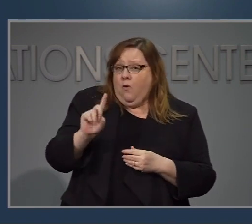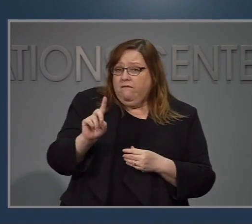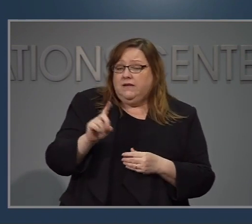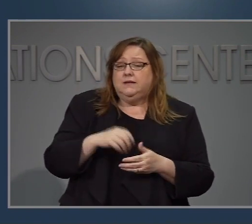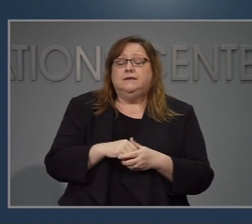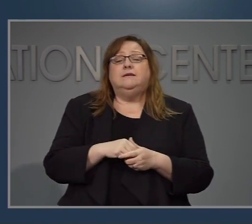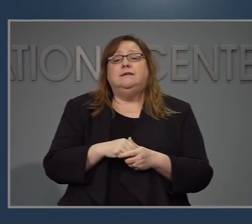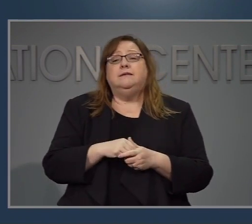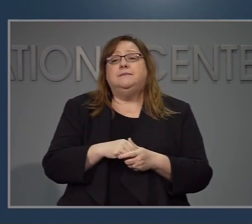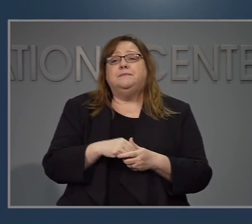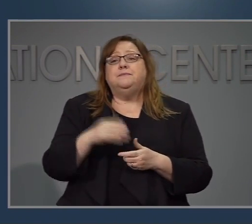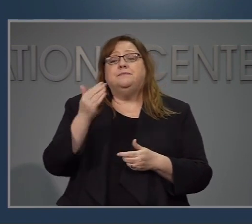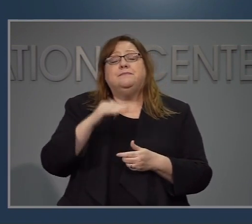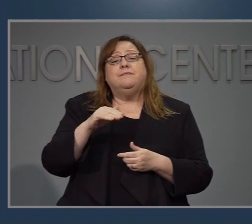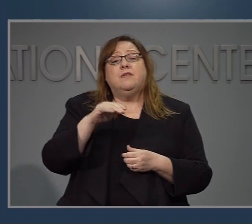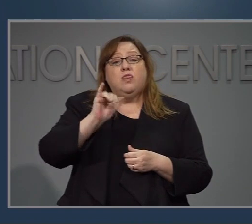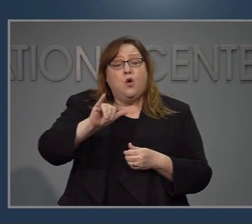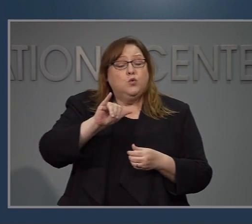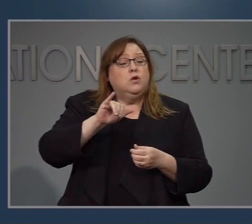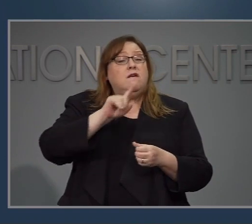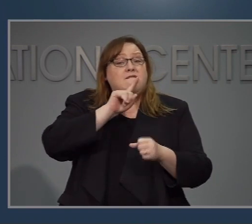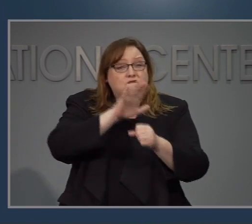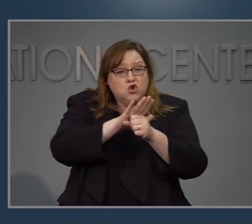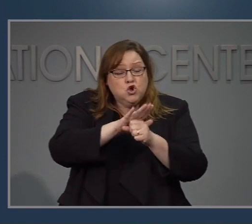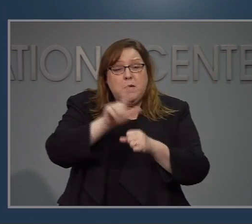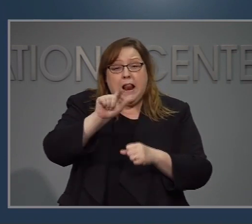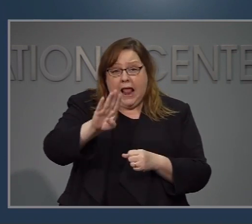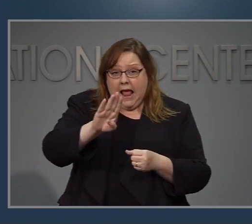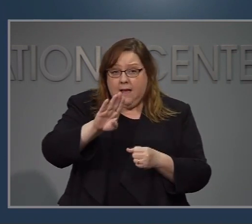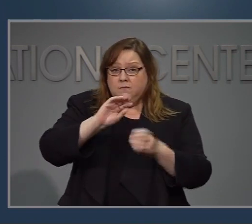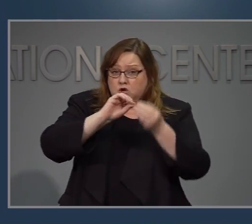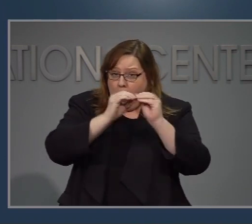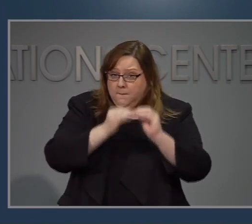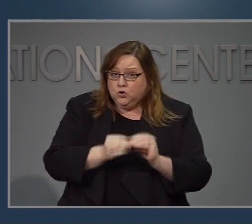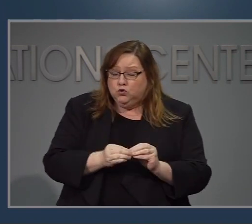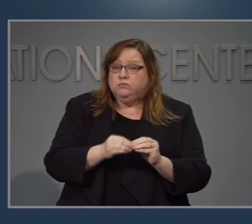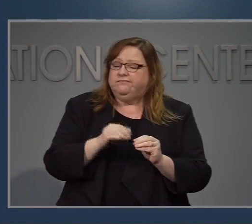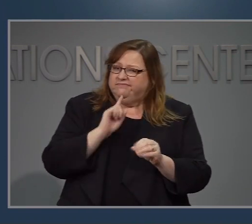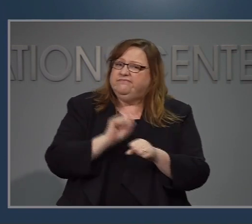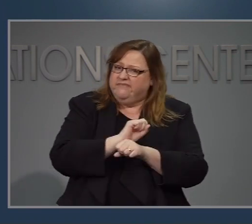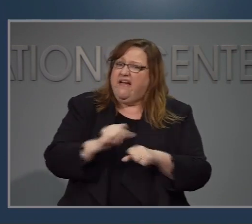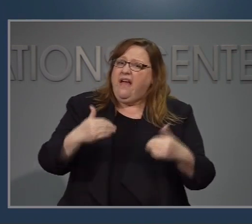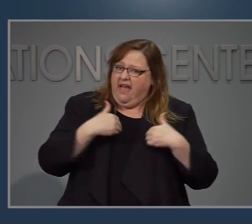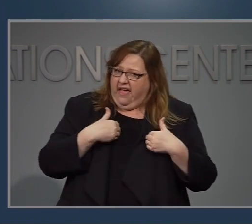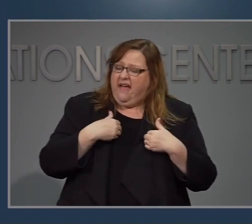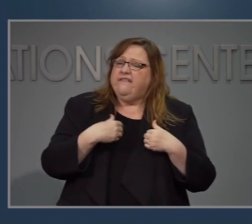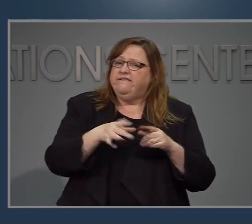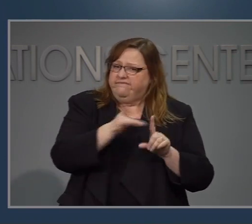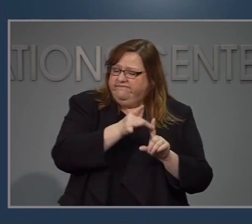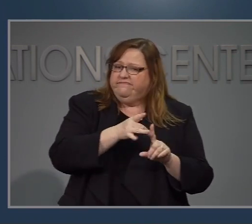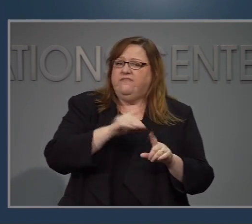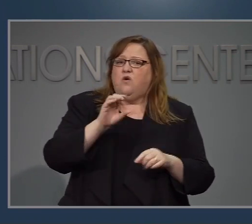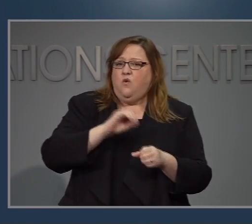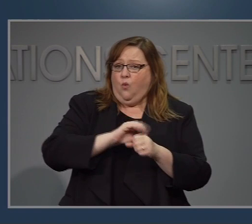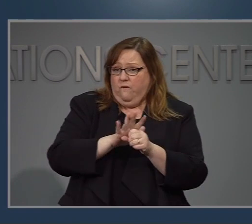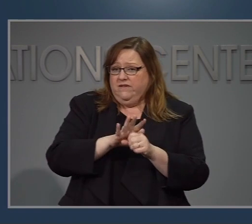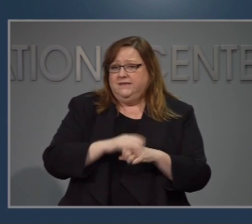AS A REMINDER WE LOOK AT A COMBINATION OF TRENDS THAT GUIDE OUR DECISION-MAKING INCLUDING LOOKING AT COVID LIKE SYNDROME. THE CASES LAB CONFIRMED CASES, POSITIVE TEST AS A PERCENTAGE OF TOTAL TEST